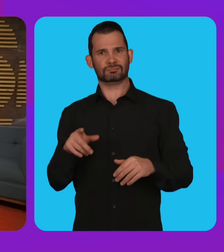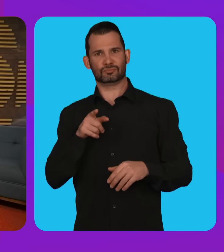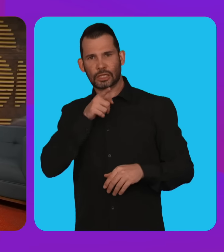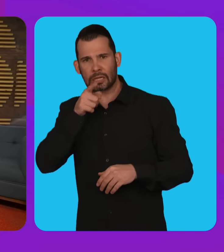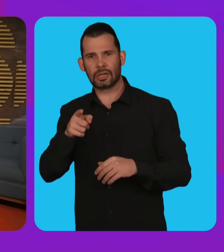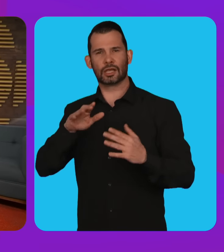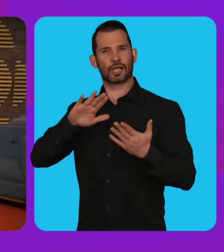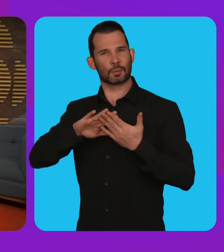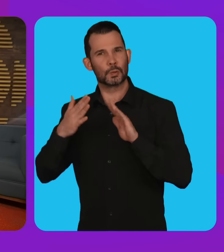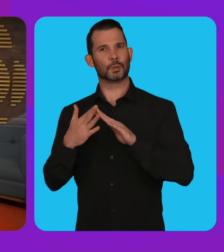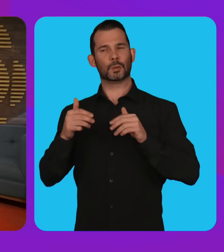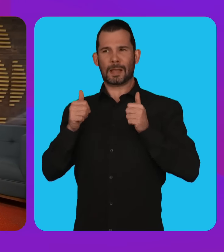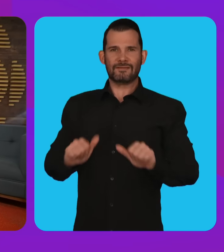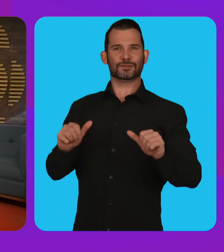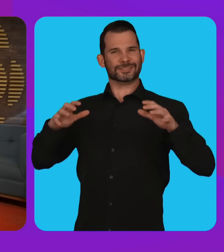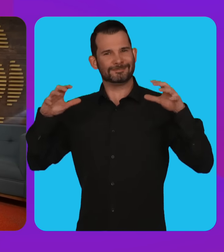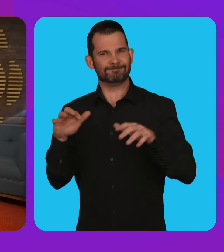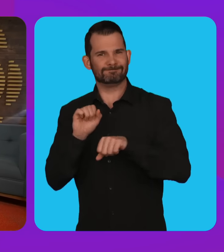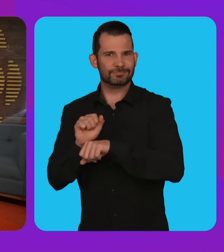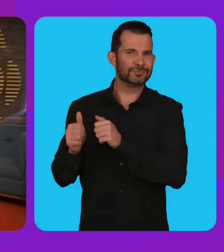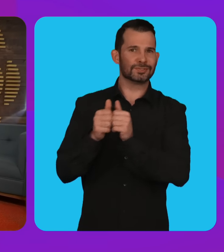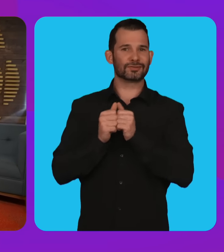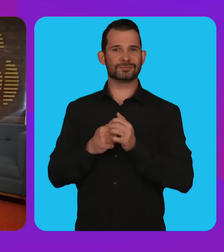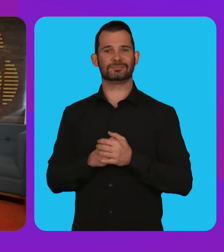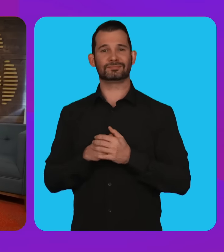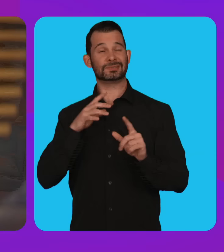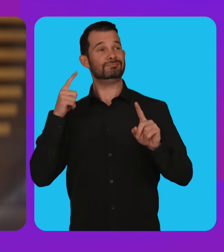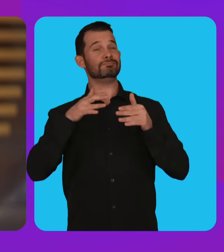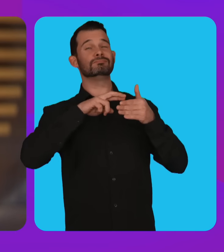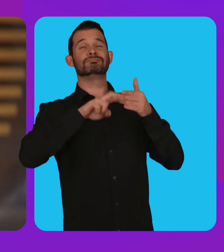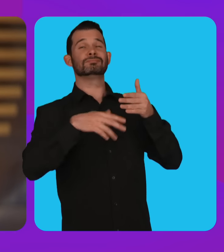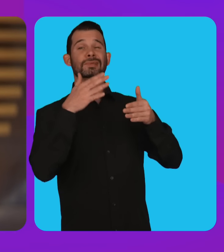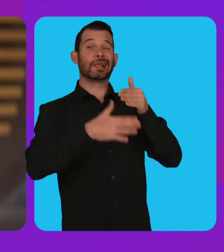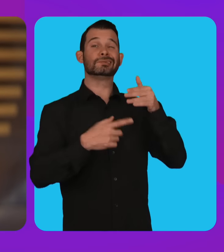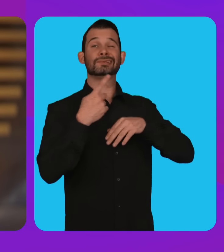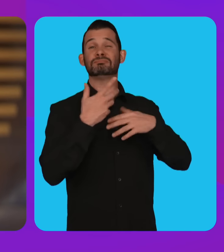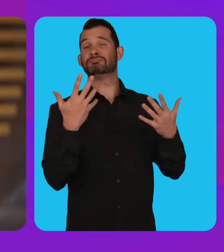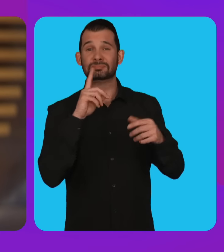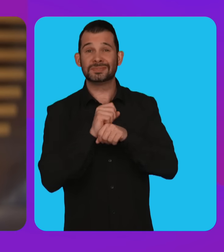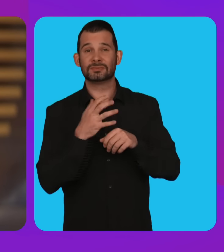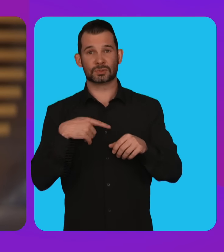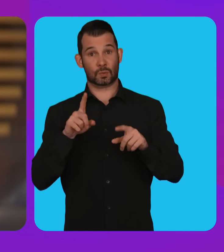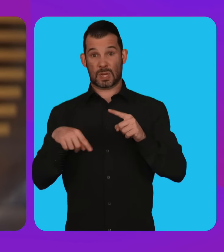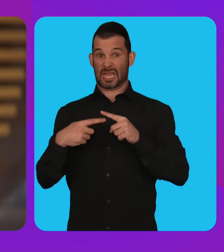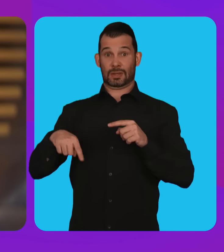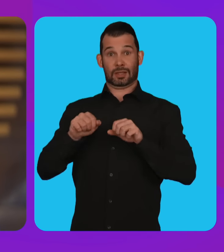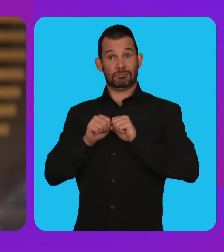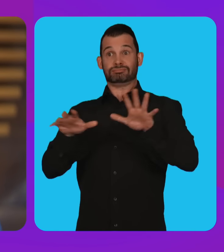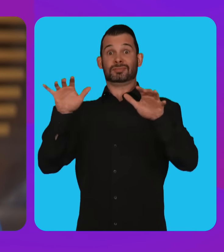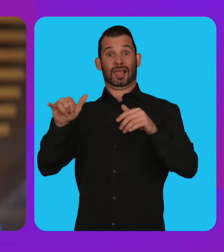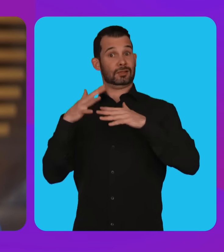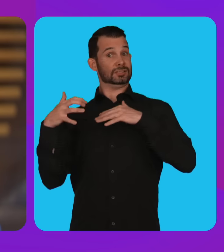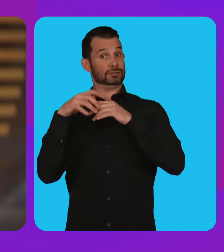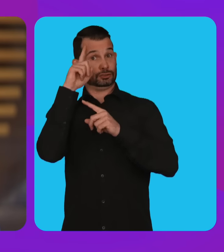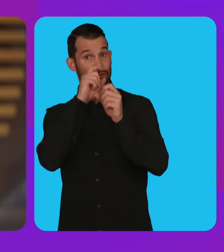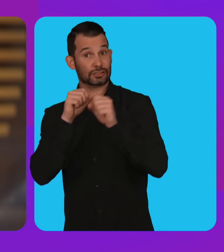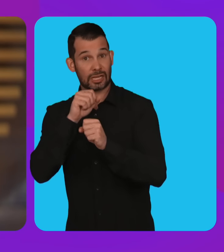So it's a real community effort. And I think at the end of the day, when we launched this Indigenous strategy,